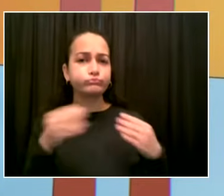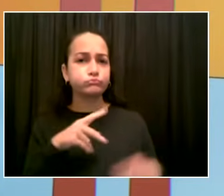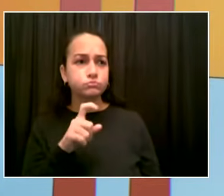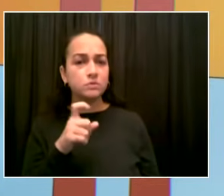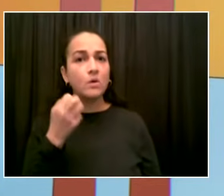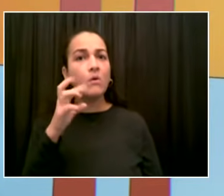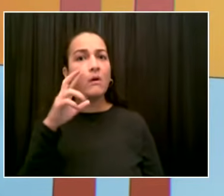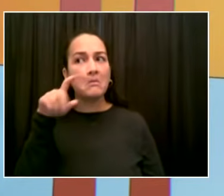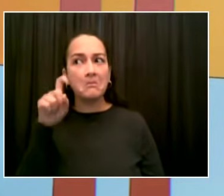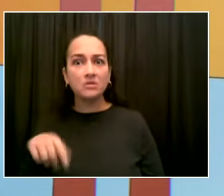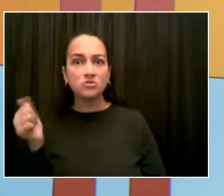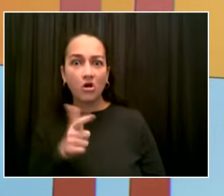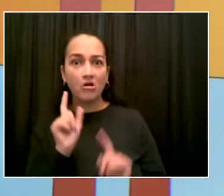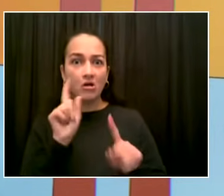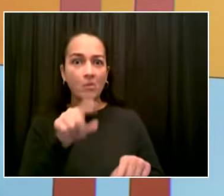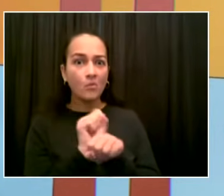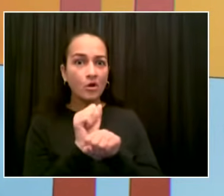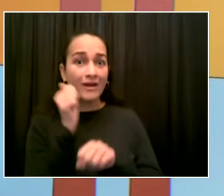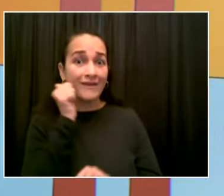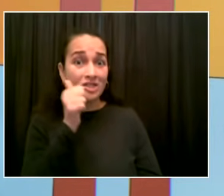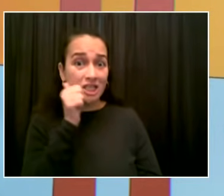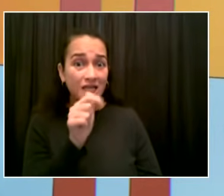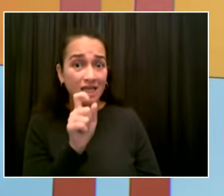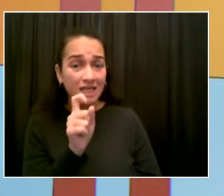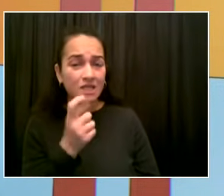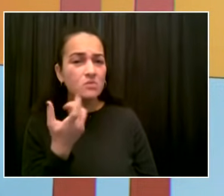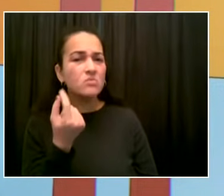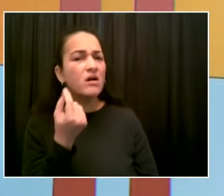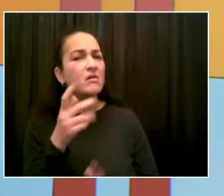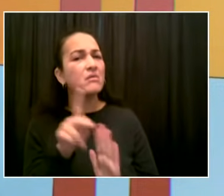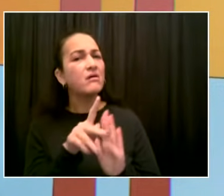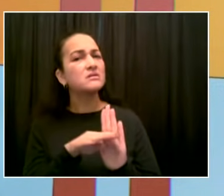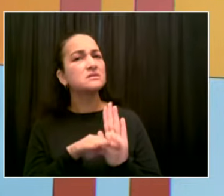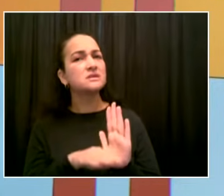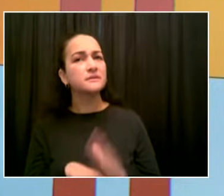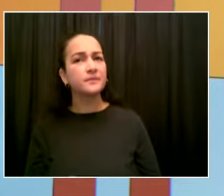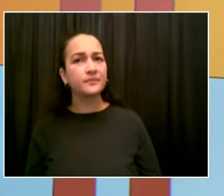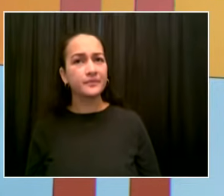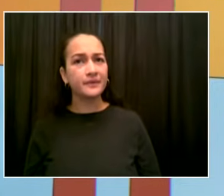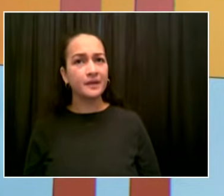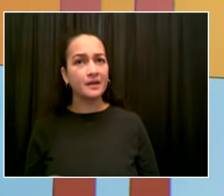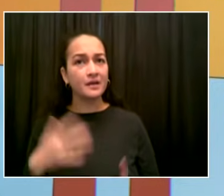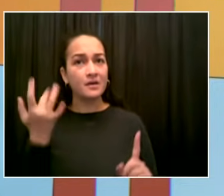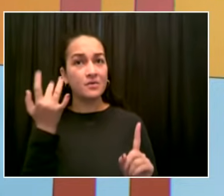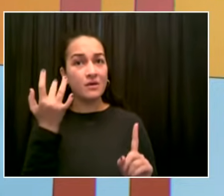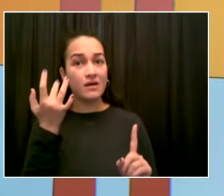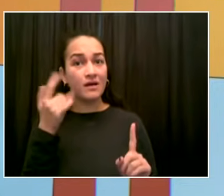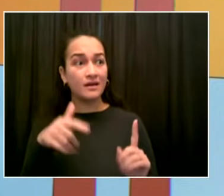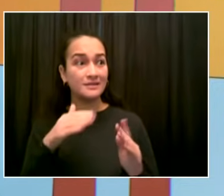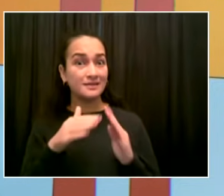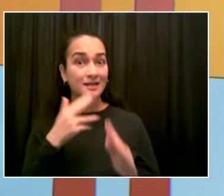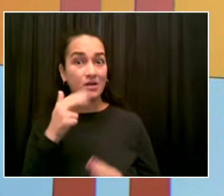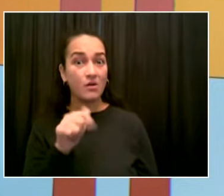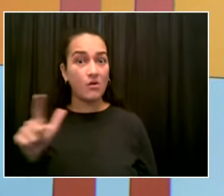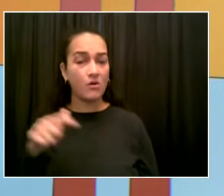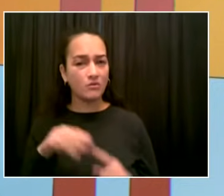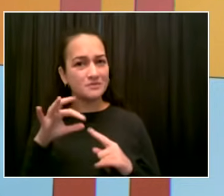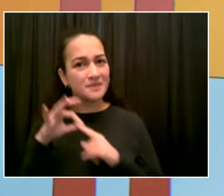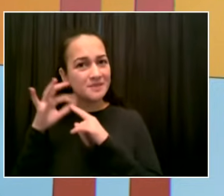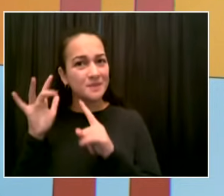LAWSUITS, SO I WAS HOPING YOU COULD WEIGH IN ON YOUR TALKS ABOUT 300 MUNICIPAL WORKERS THAT